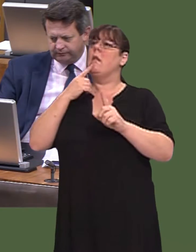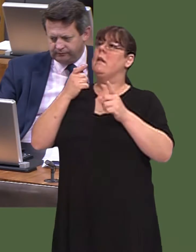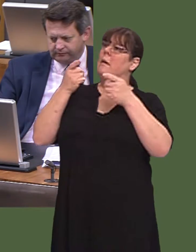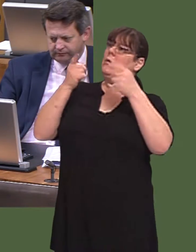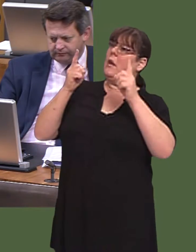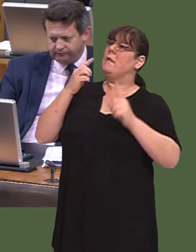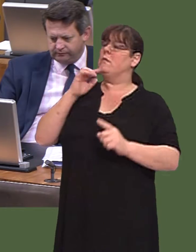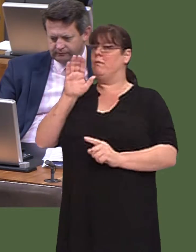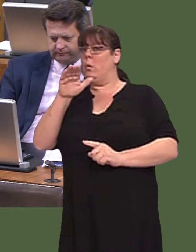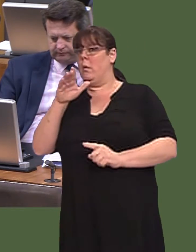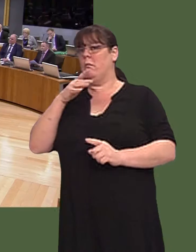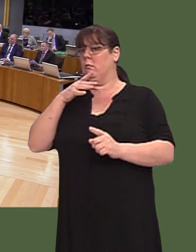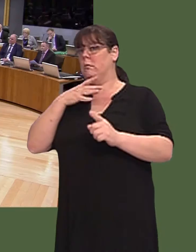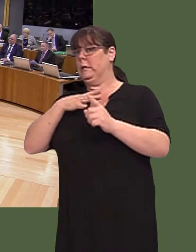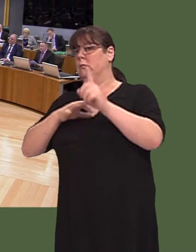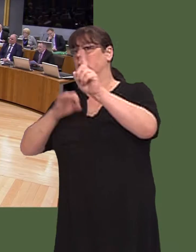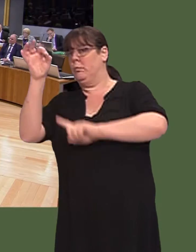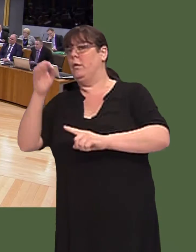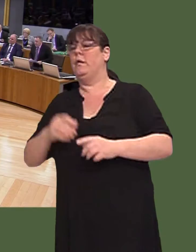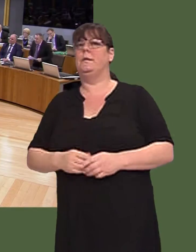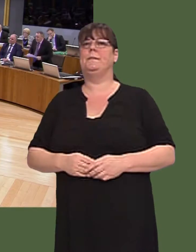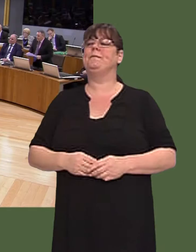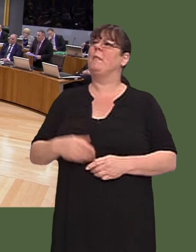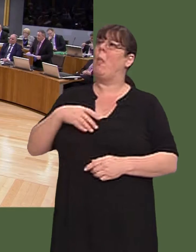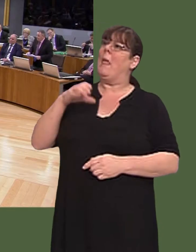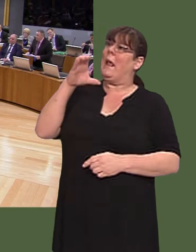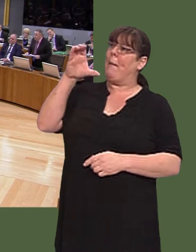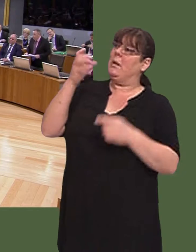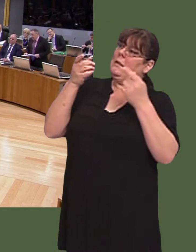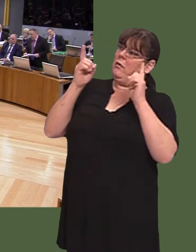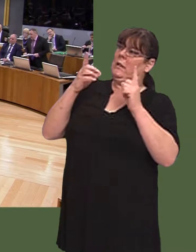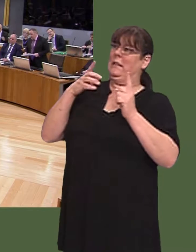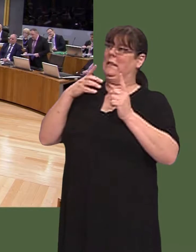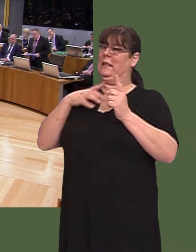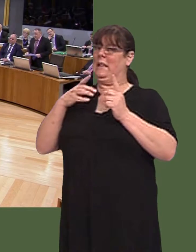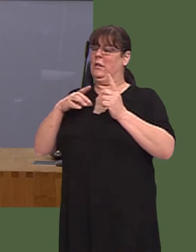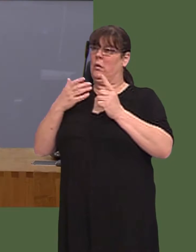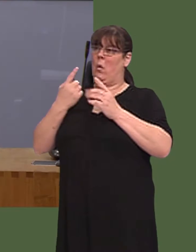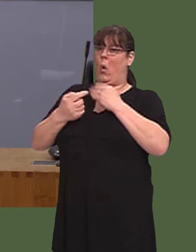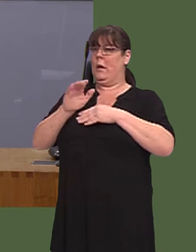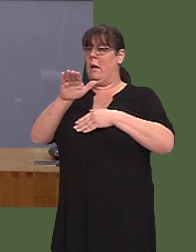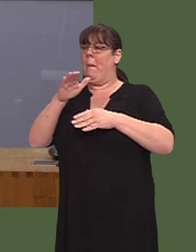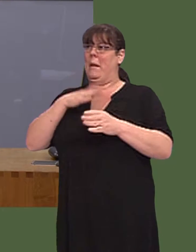has made his expectations clear. Darren Millar: Well, the Cabinet Secretary needs to do more than making his expectations clear.